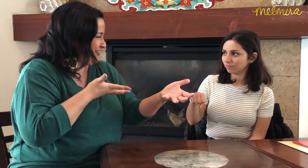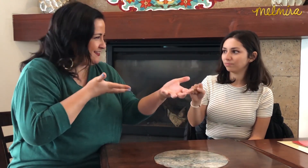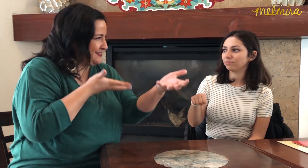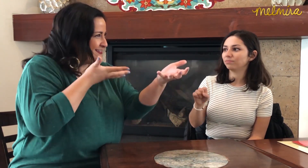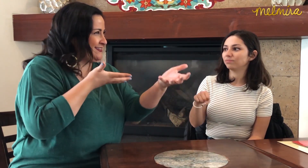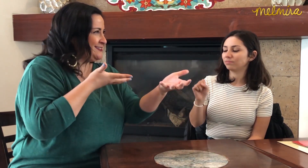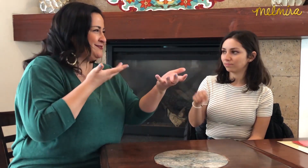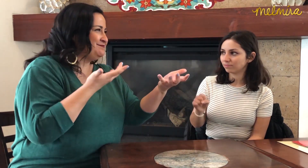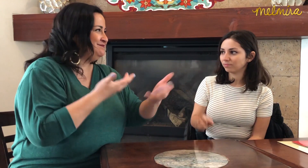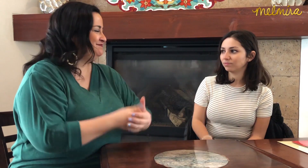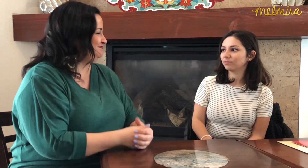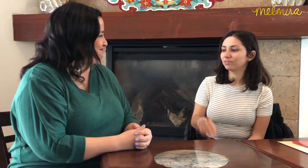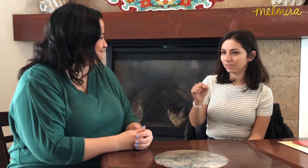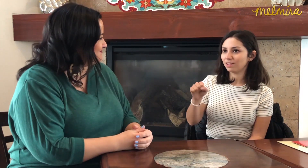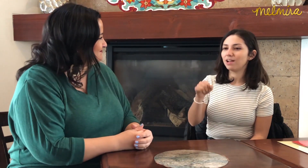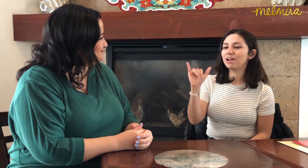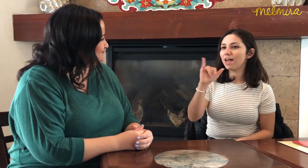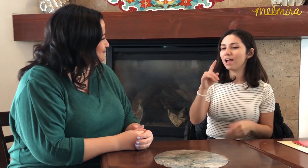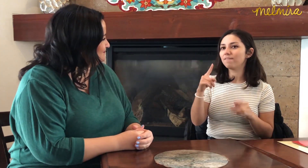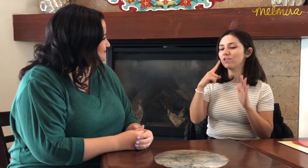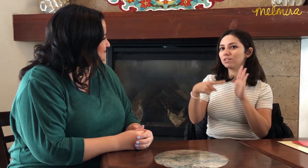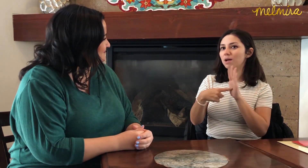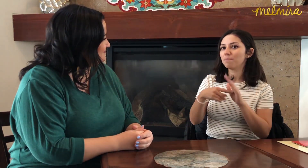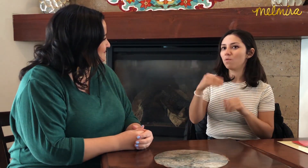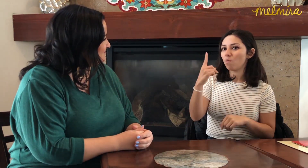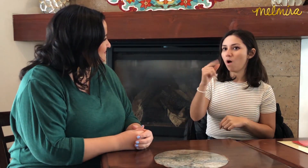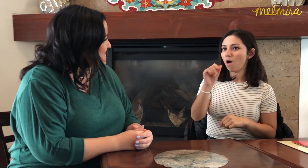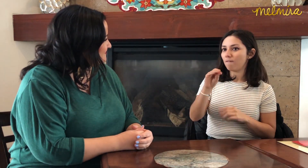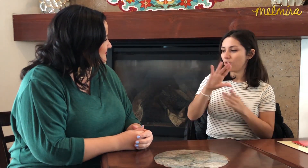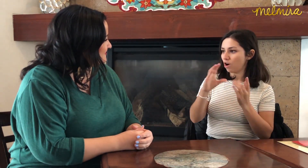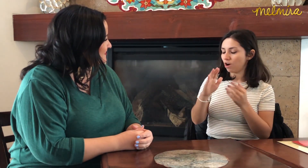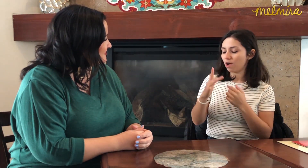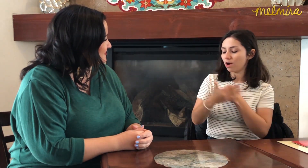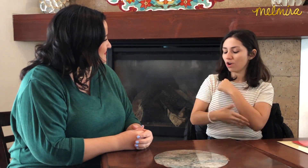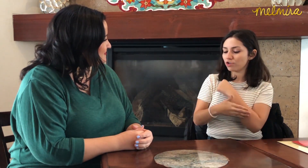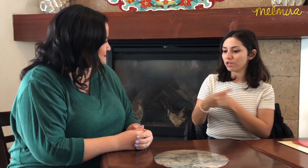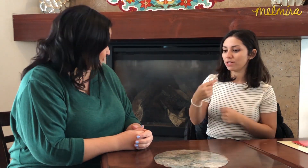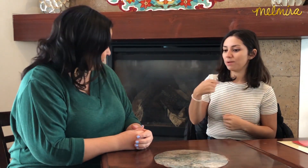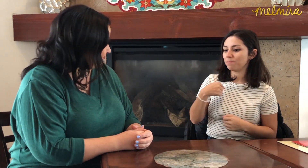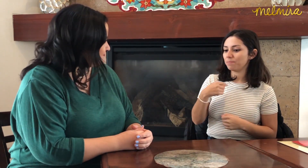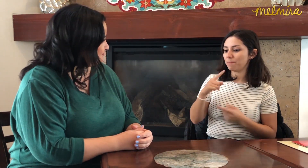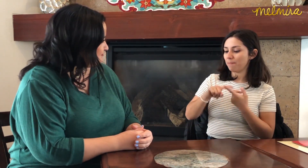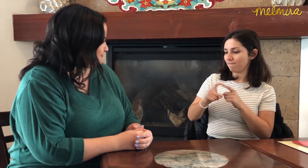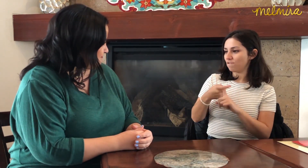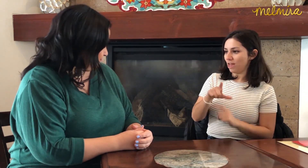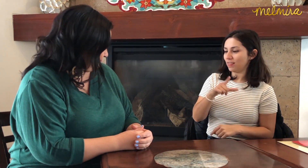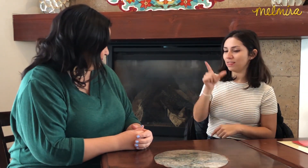Yes, like... for example in one country I was in,